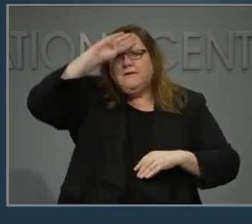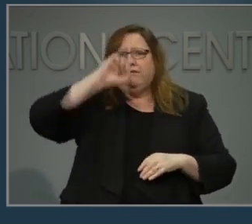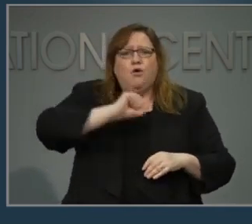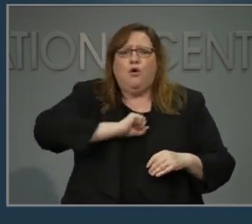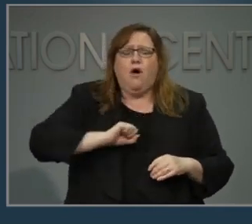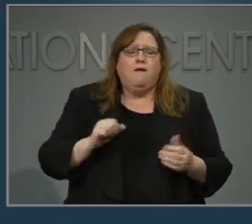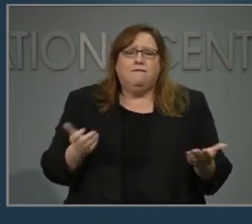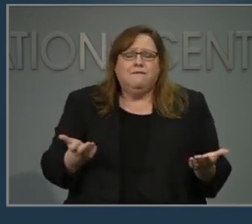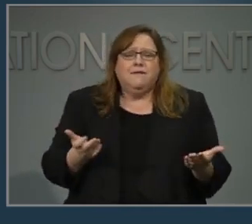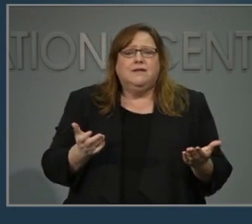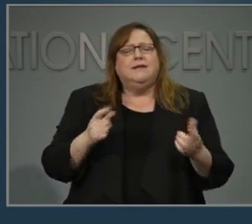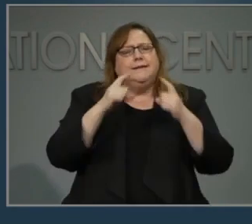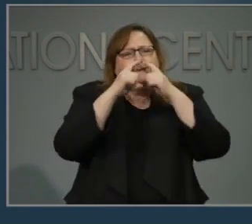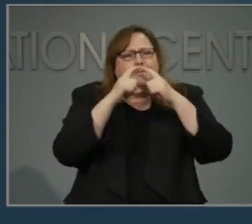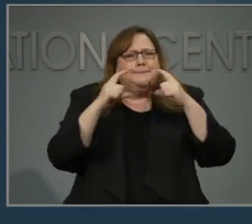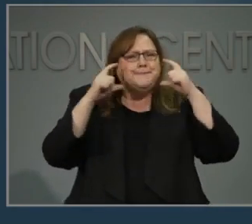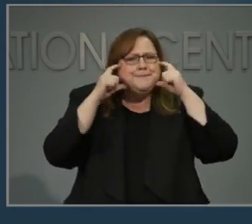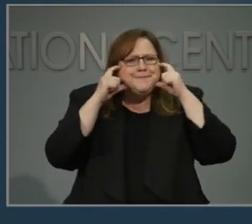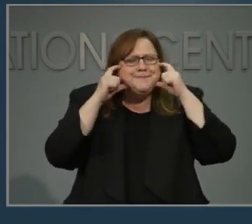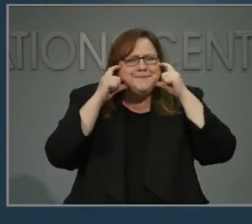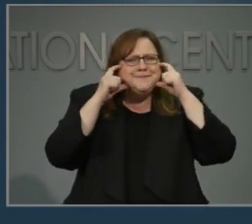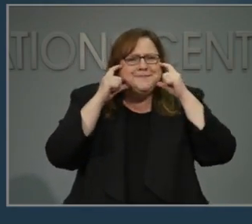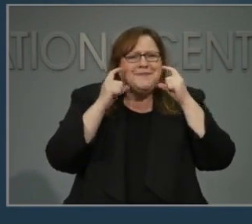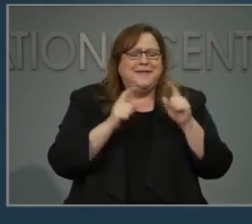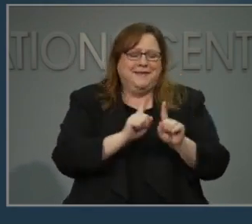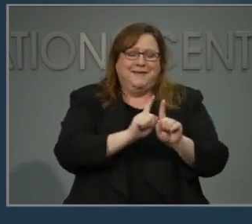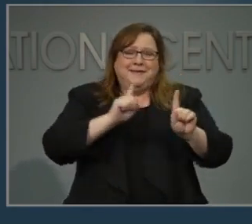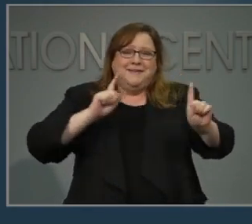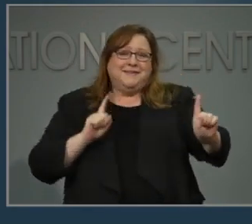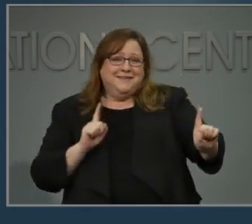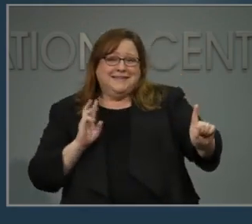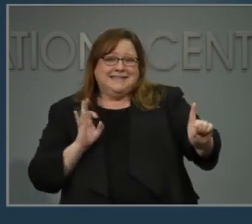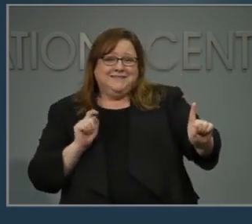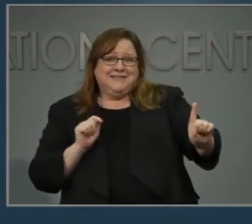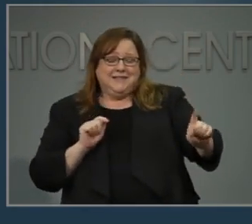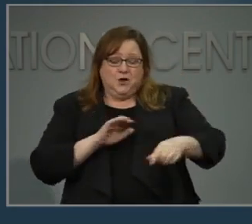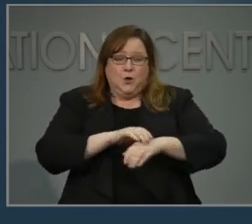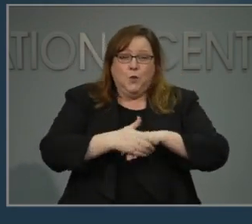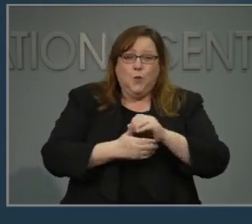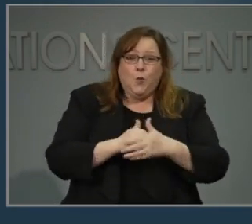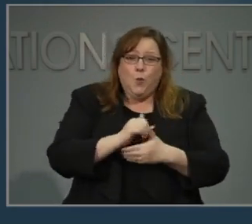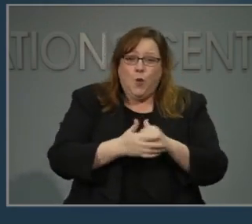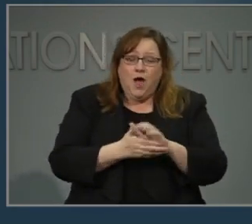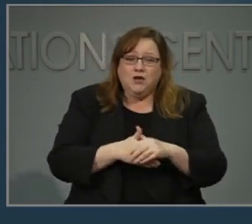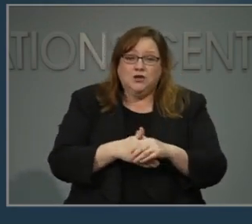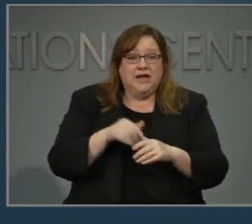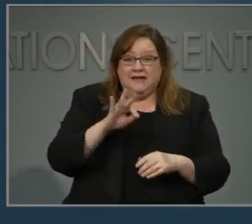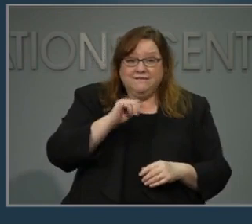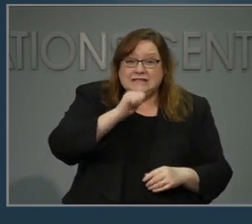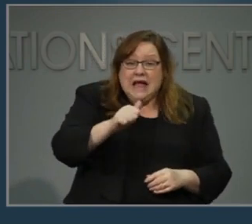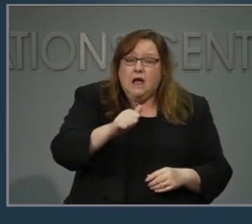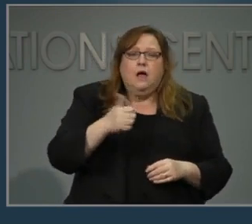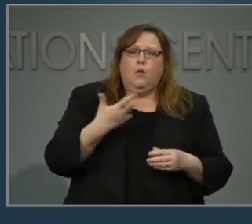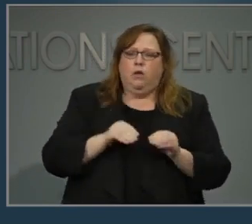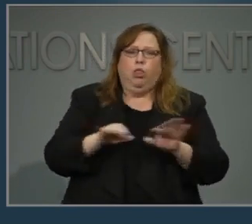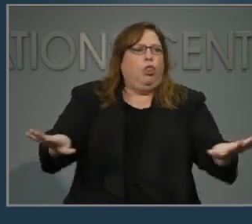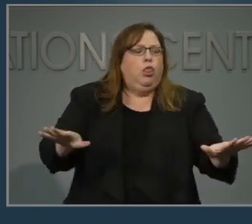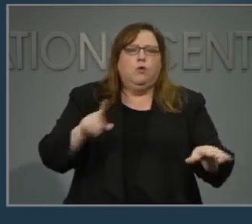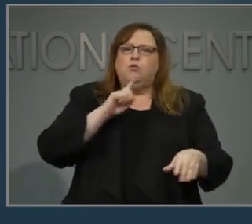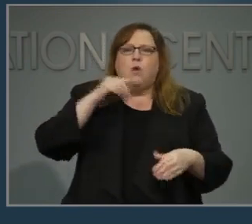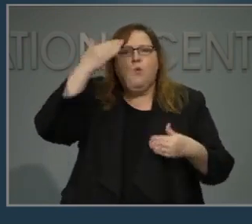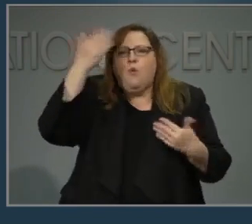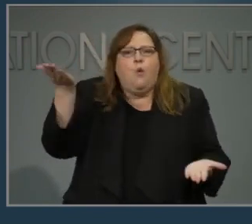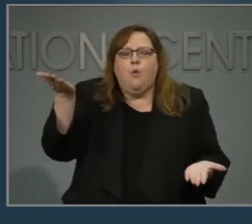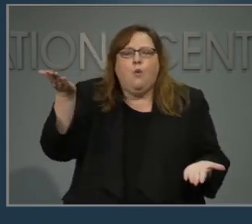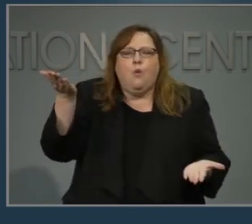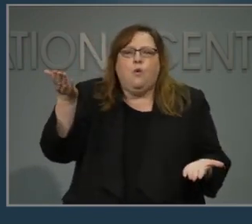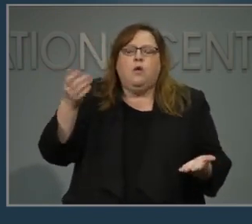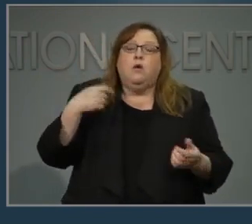IF WE DON’T PRACTICE OF THE THREE W’S, WHER WAIT, AND WASH, WE CAN EXPOSE PEOPLE TO THE VIRUS.